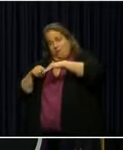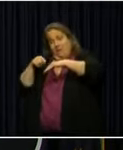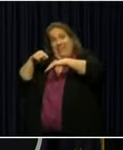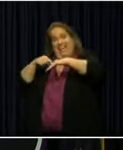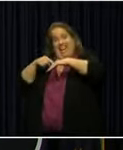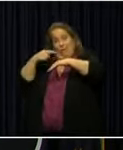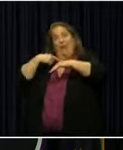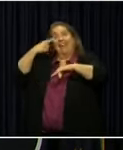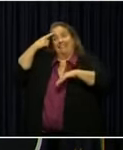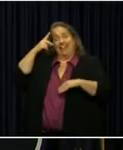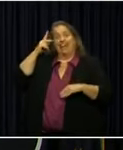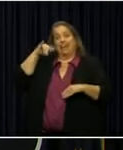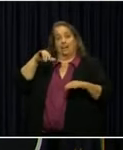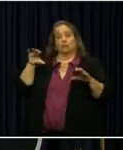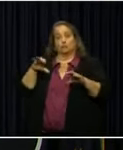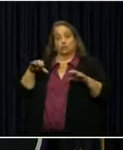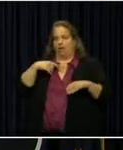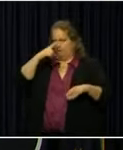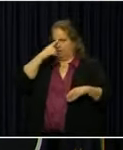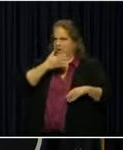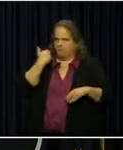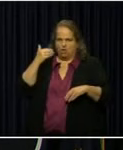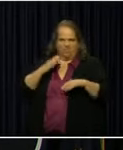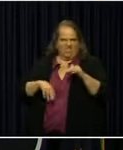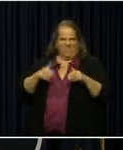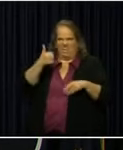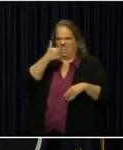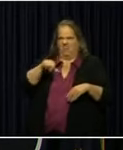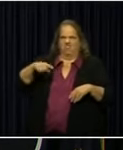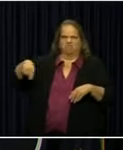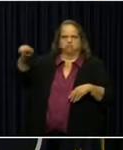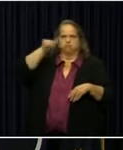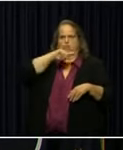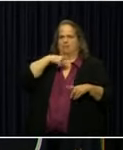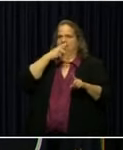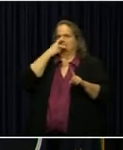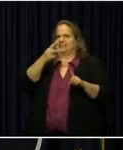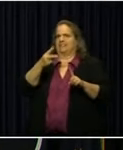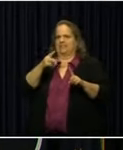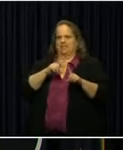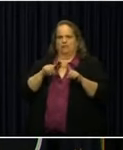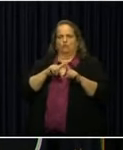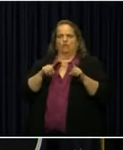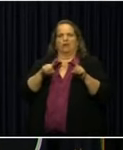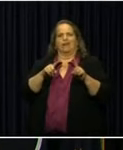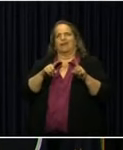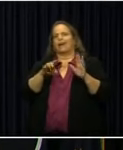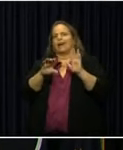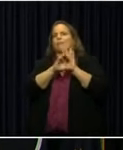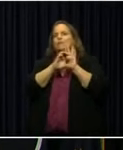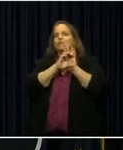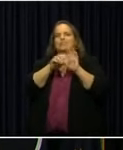MEANS HOSPITALS, CLINICS, DOCTORS' OFFICES -- HAVE TO HAVE THE CAPACITY NEEDED TO TREAT